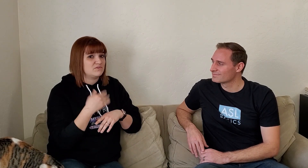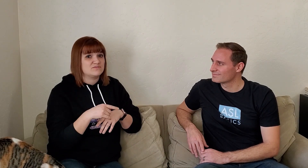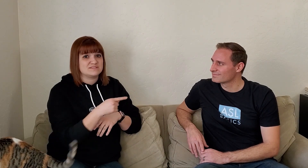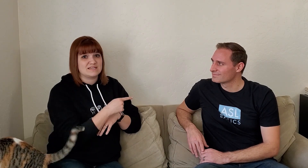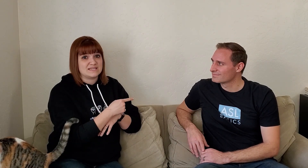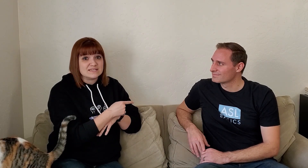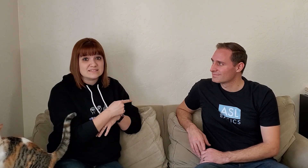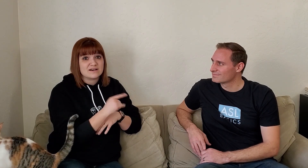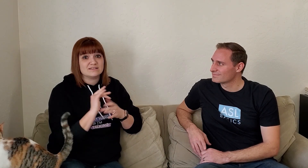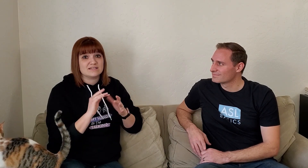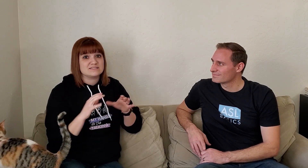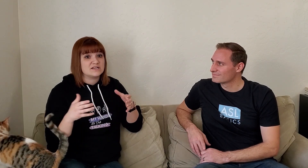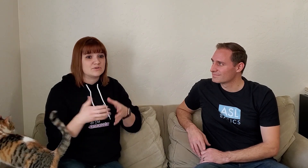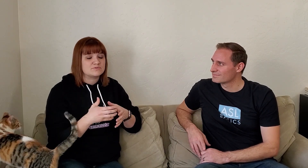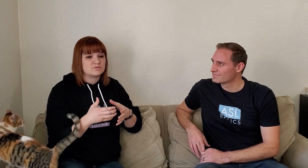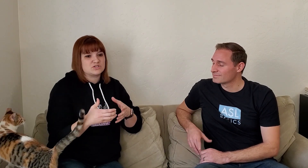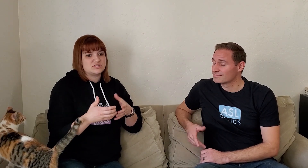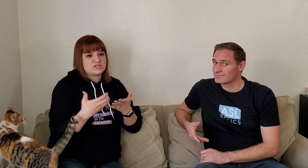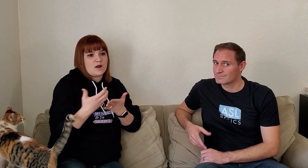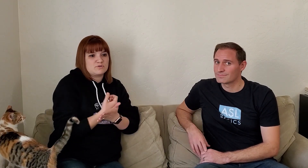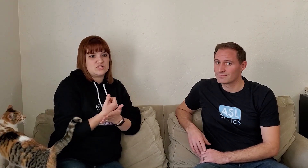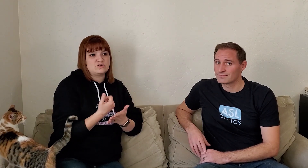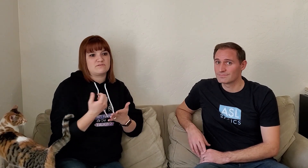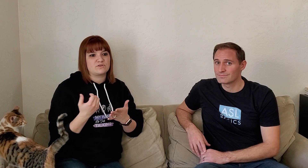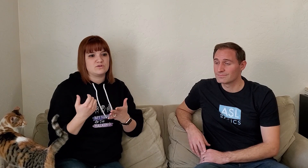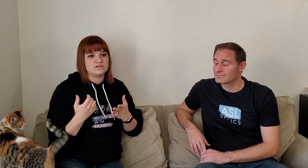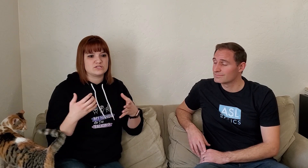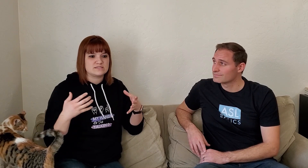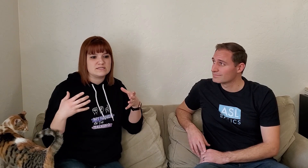you have seen his online study groups where its just an opportunity for you to just get